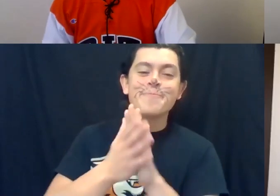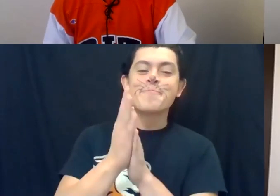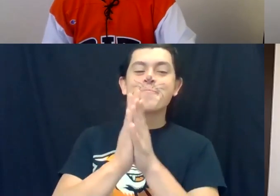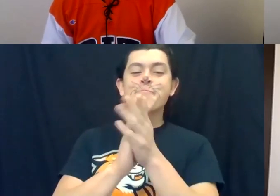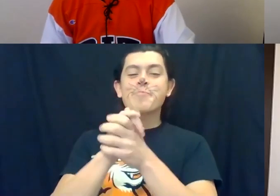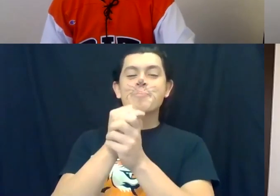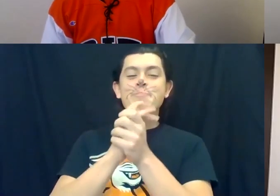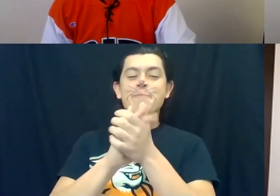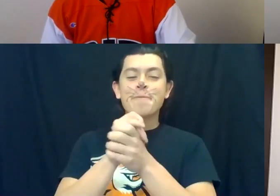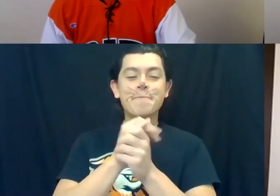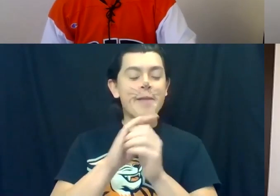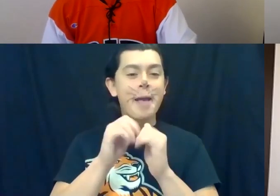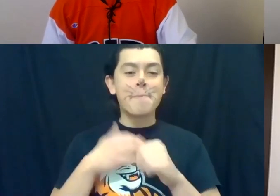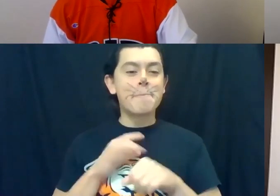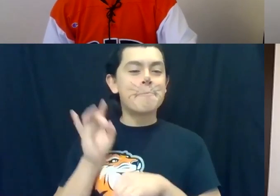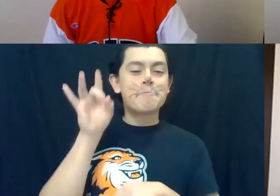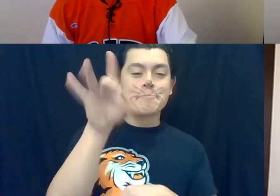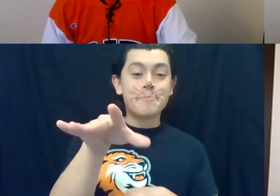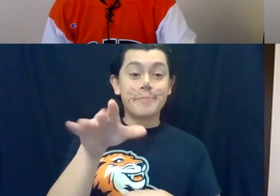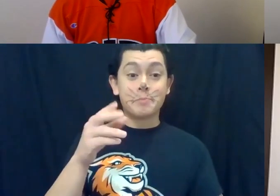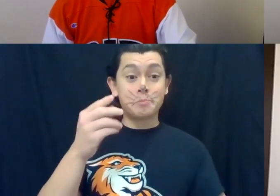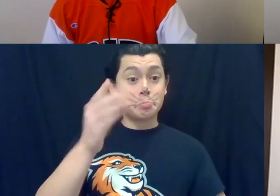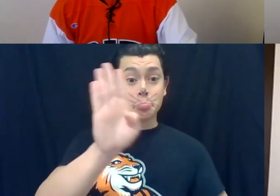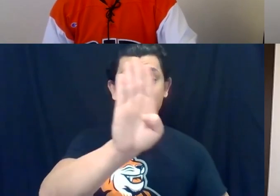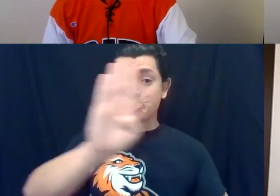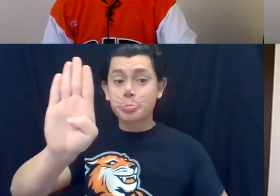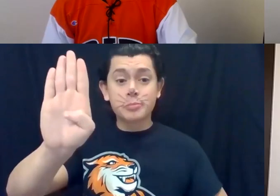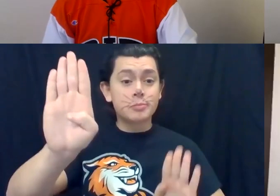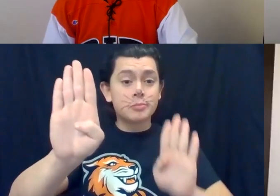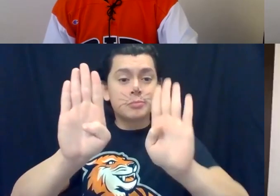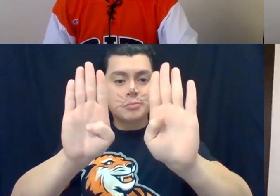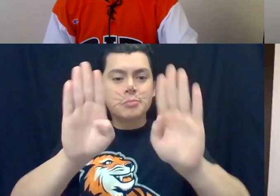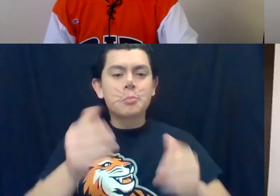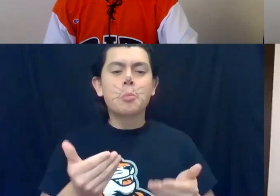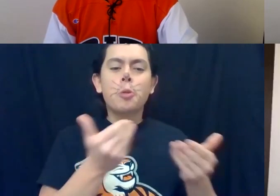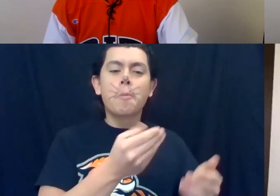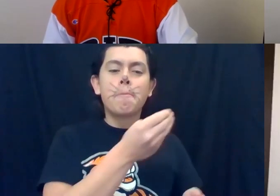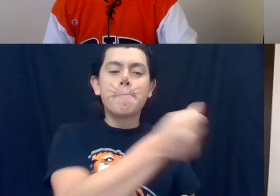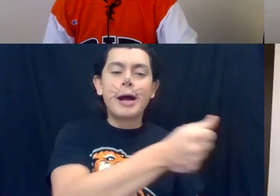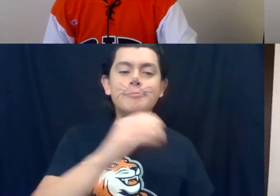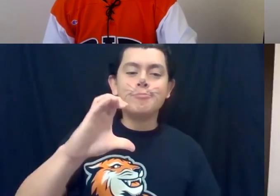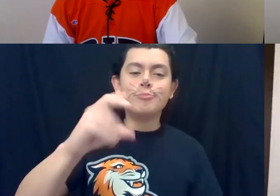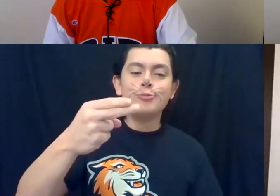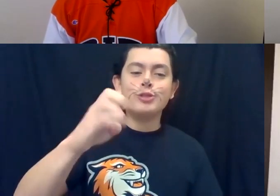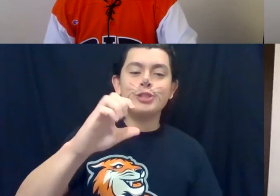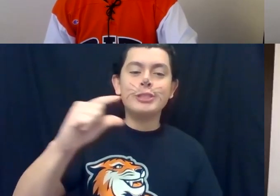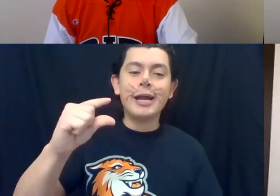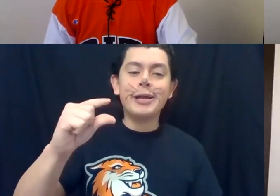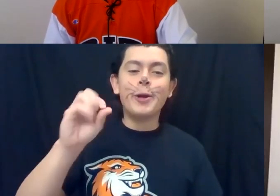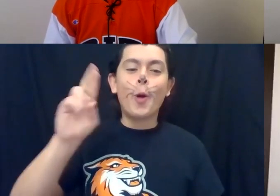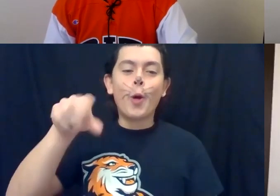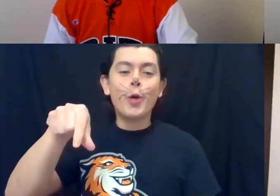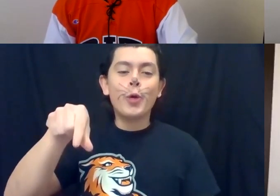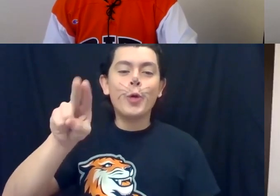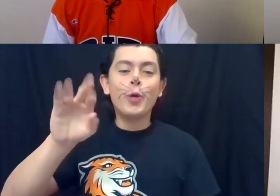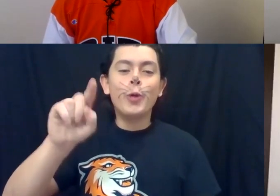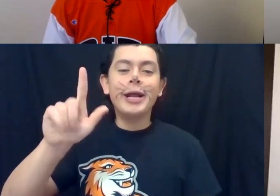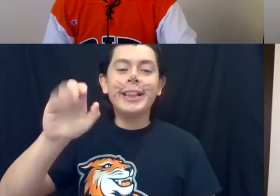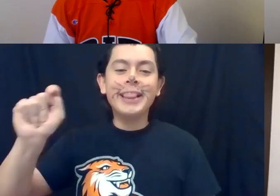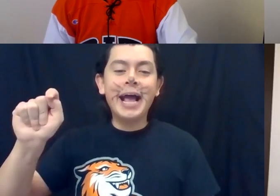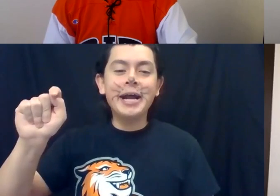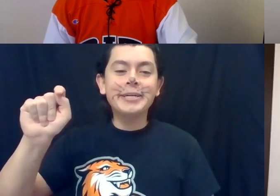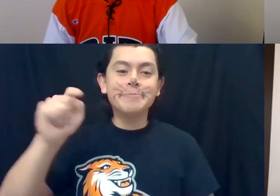Ronald: What I am going to say is you could just pay for Quizlet.